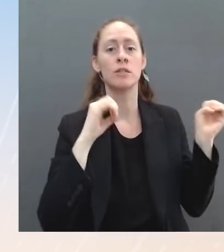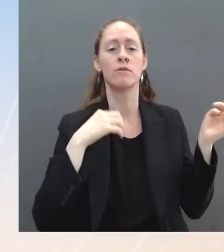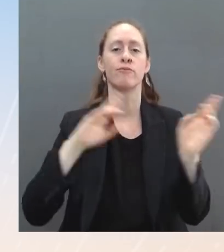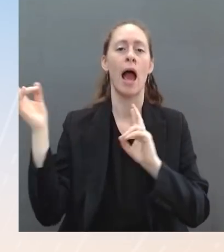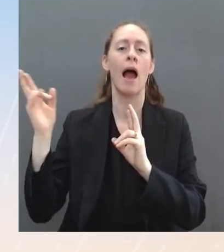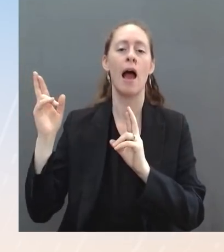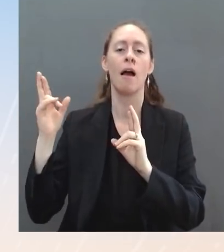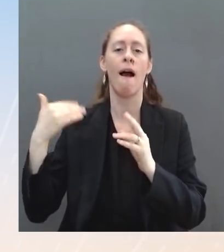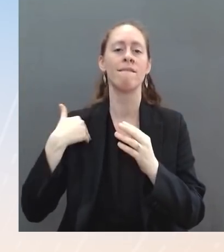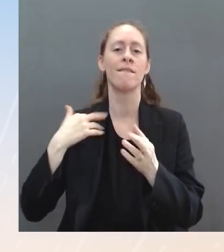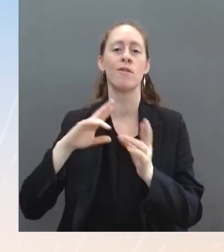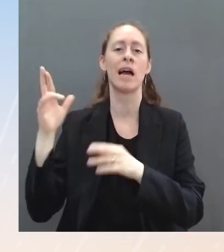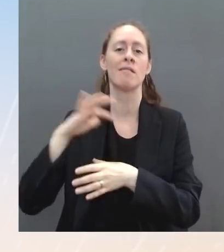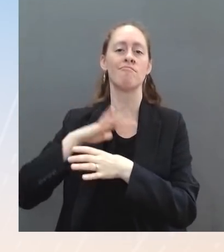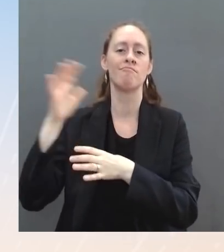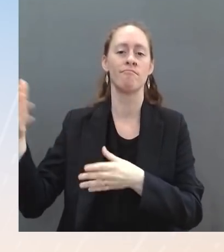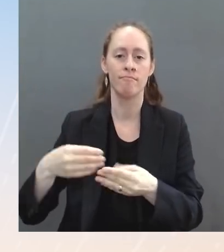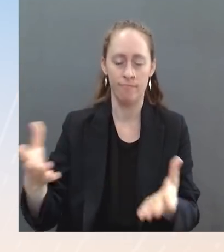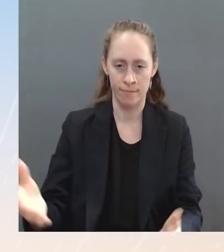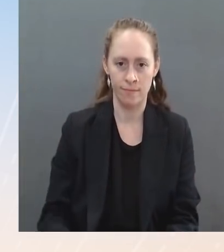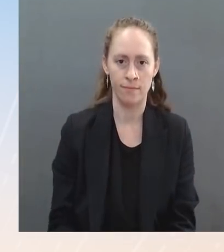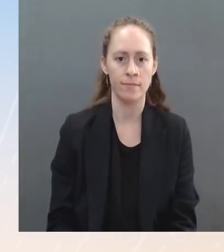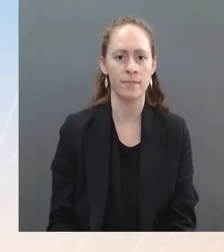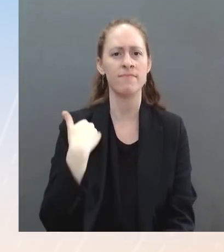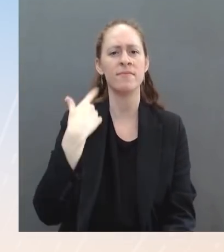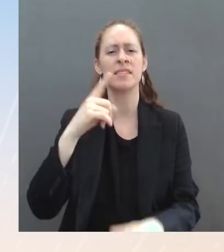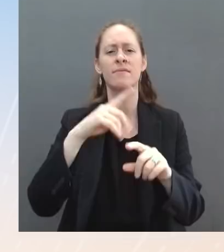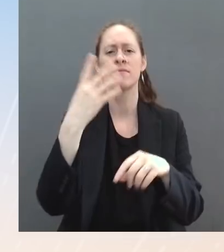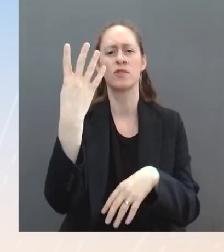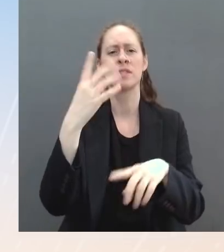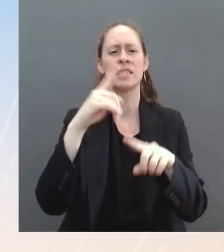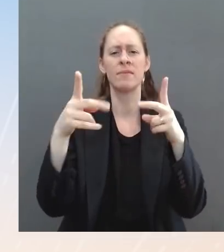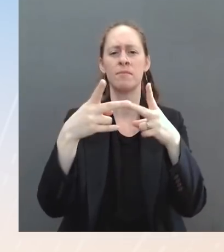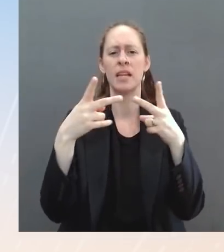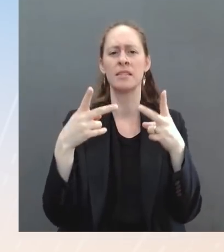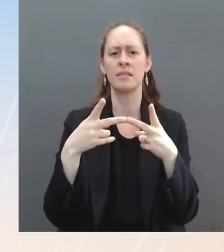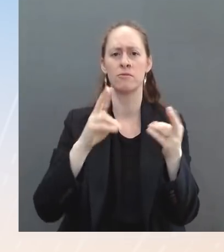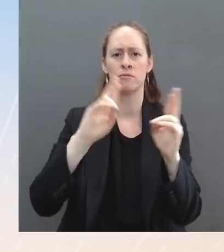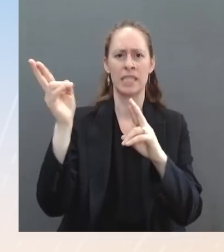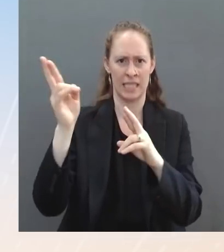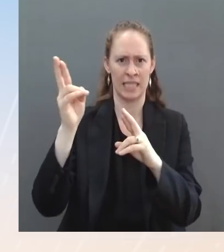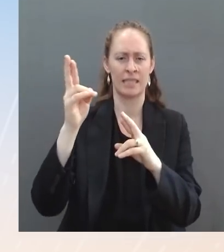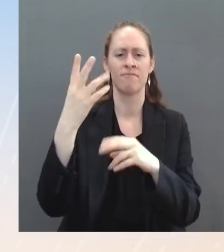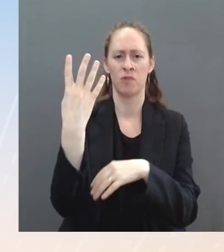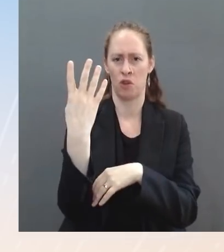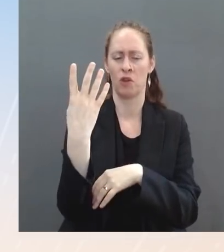across southern Louisiana and Texas. And the President authorized this reserve